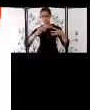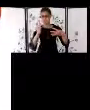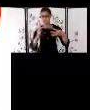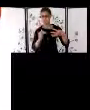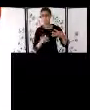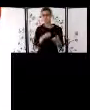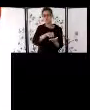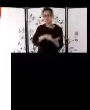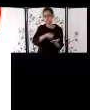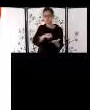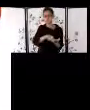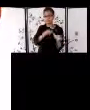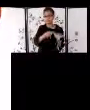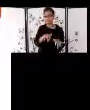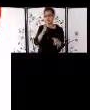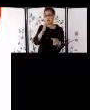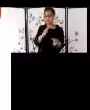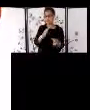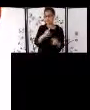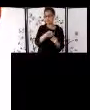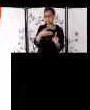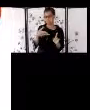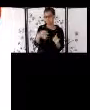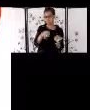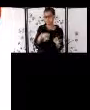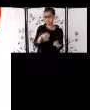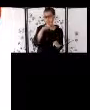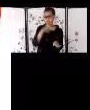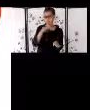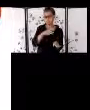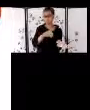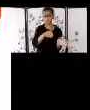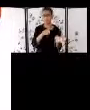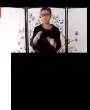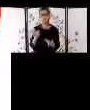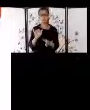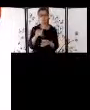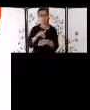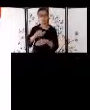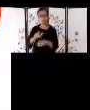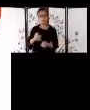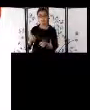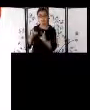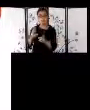You’ll upload a project timeline as well as a project budget using our standard budget